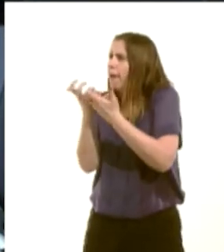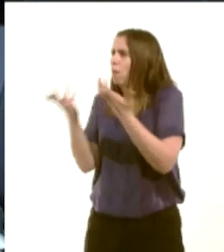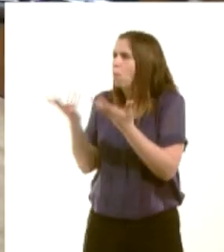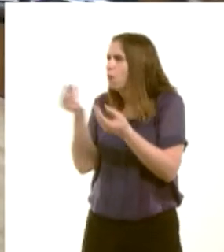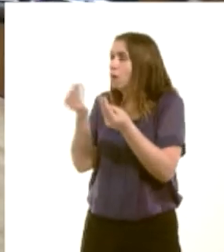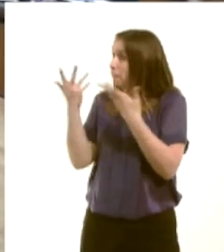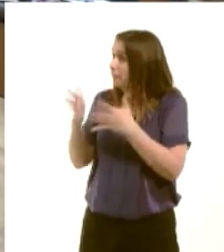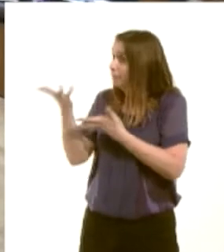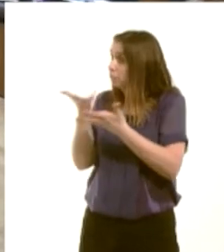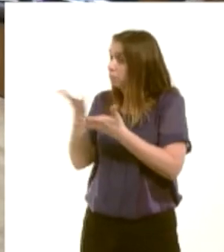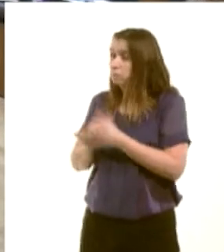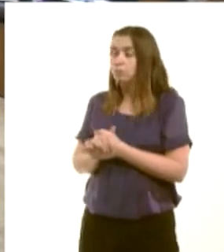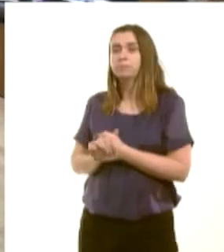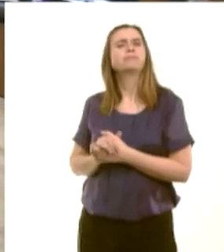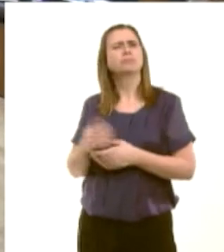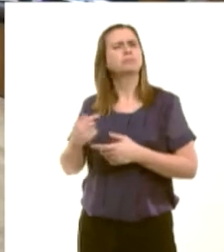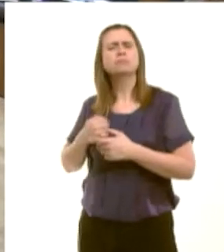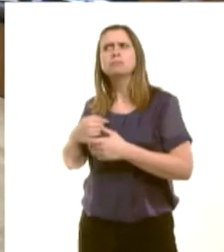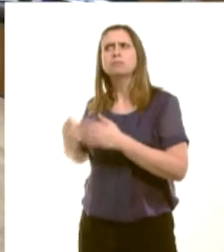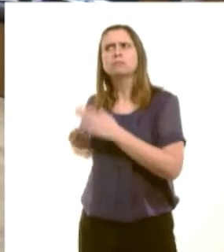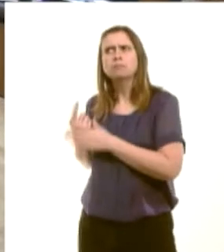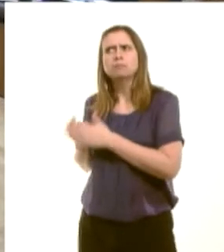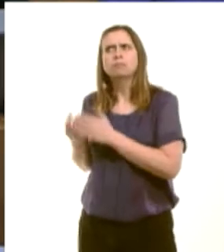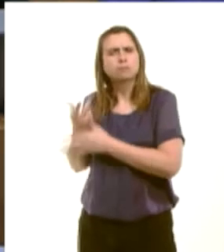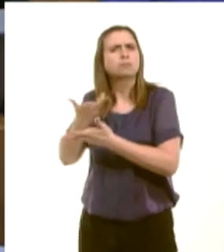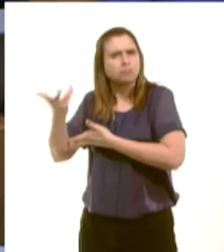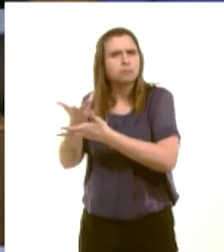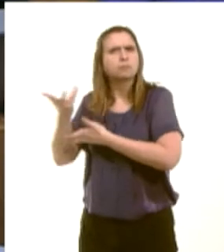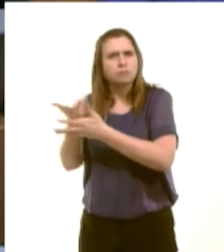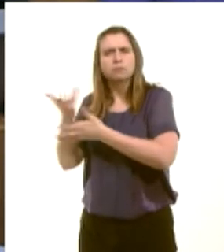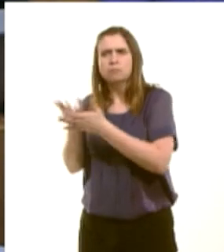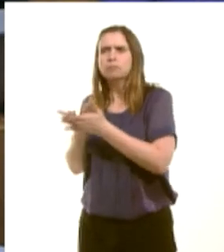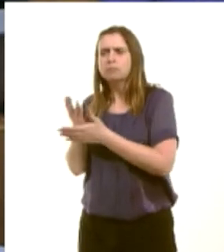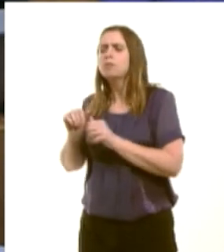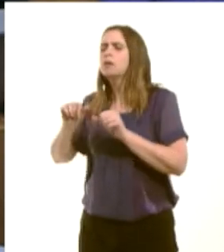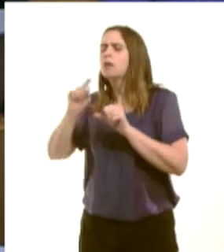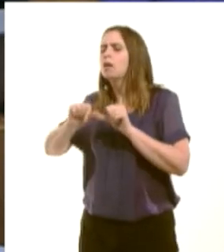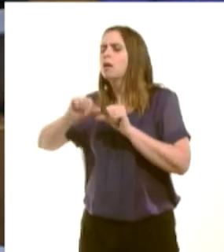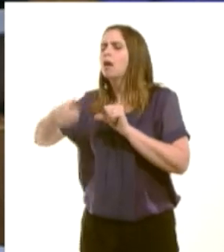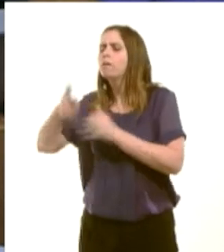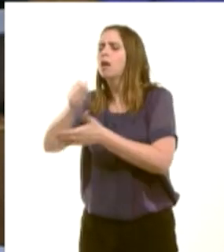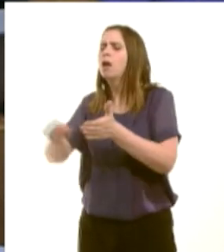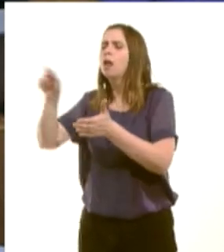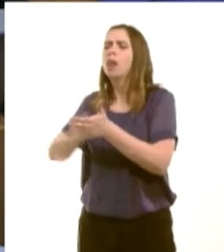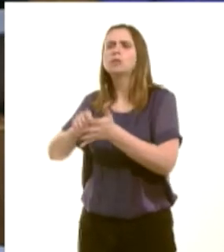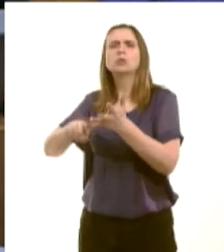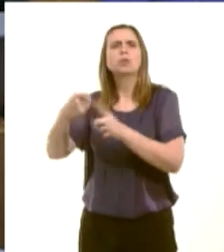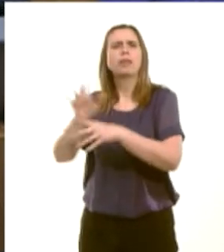Carwyn Jones: We continue to have those discussions. The response is always that itís a matter for after the general election. We donít know what the timetable is. We donít know